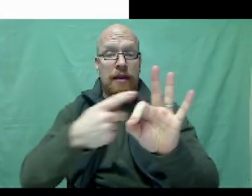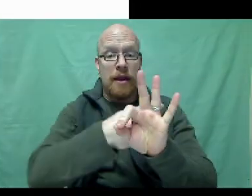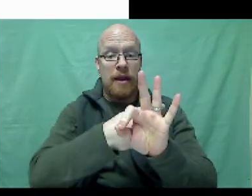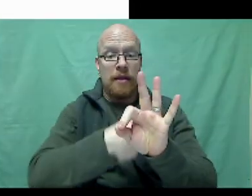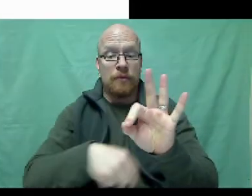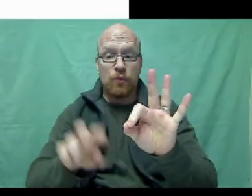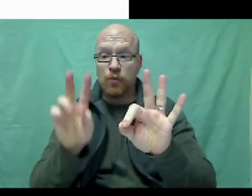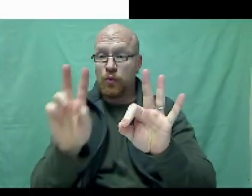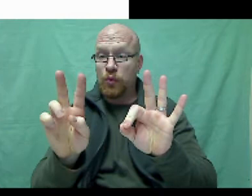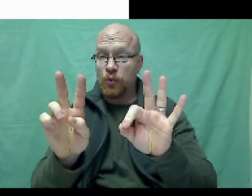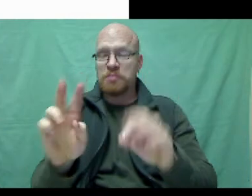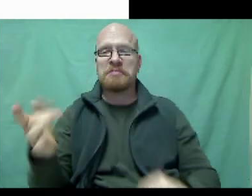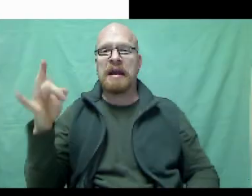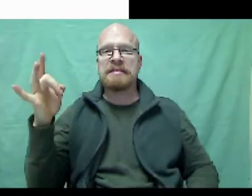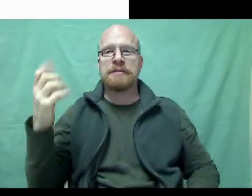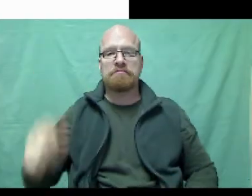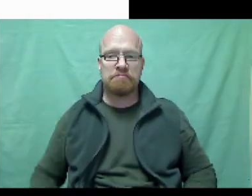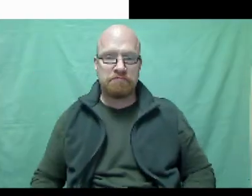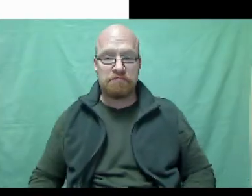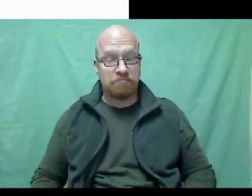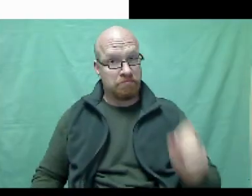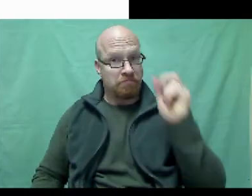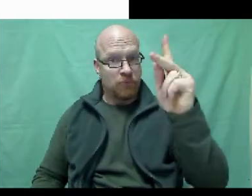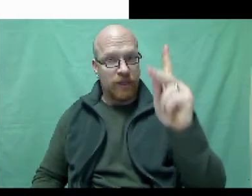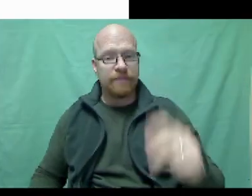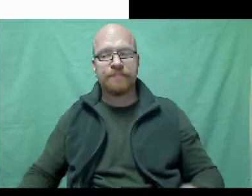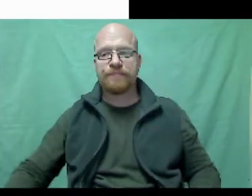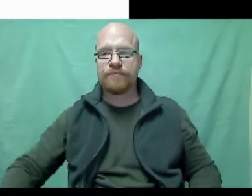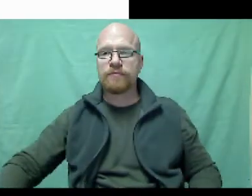Now if we multiply them together again, 9 times 2 is 18. Now for our last example.